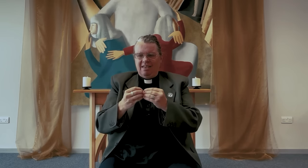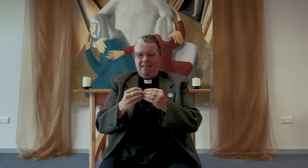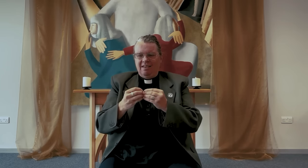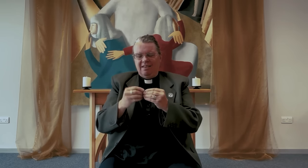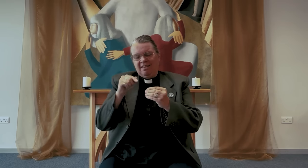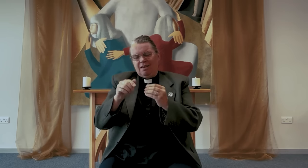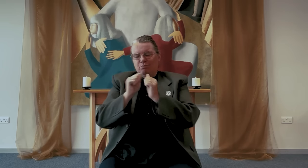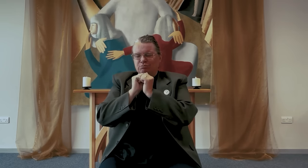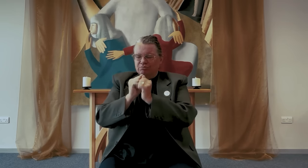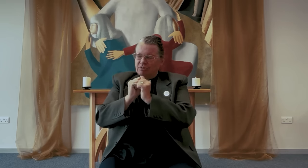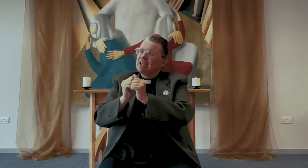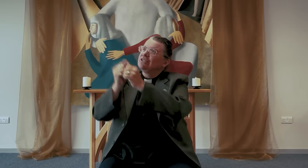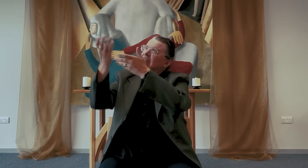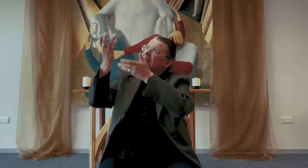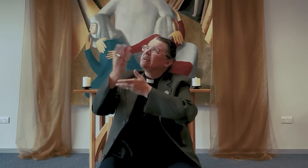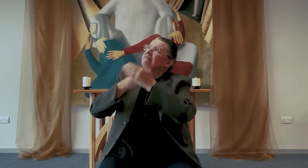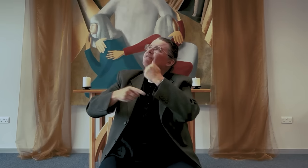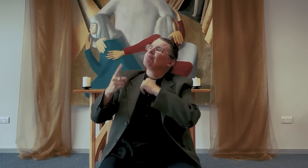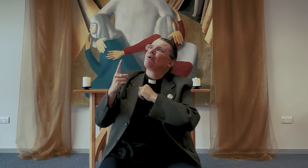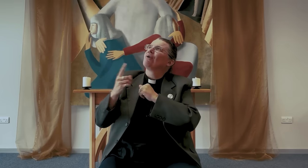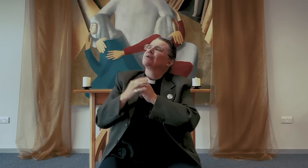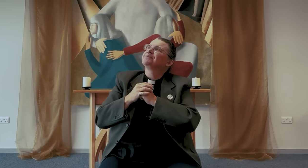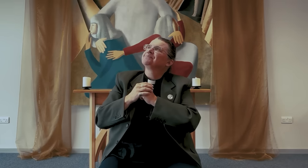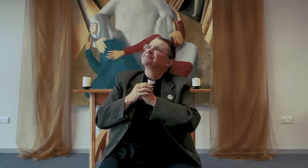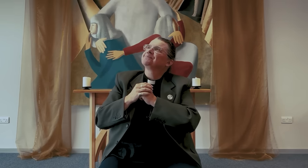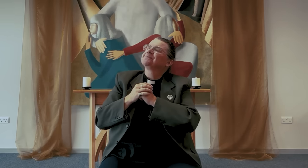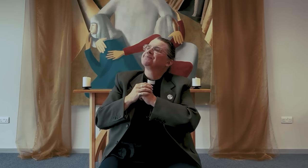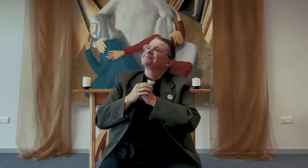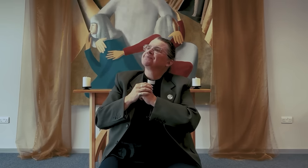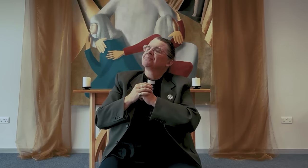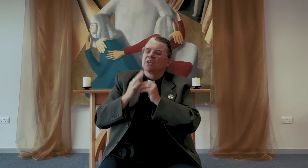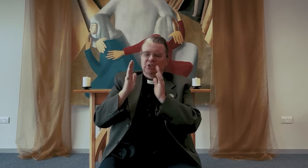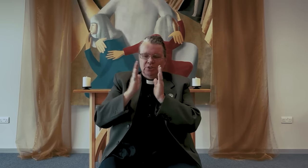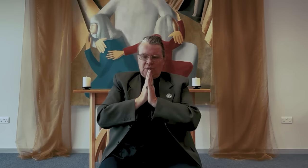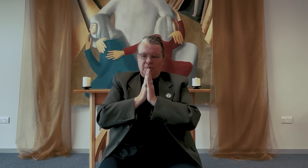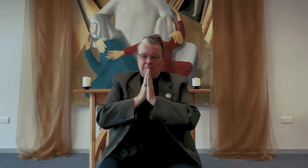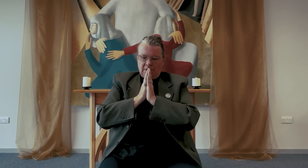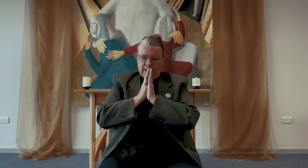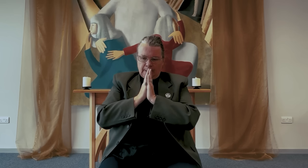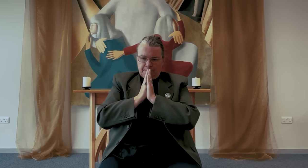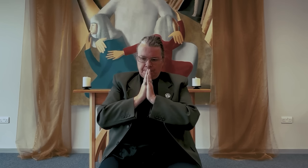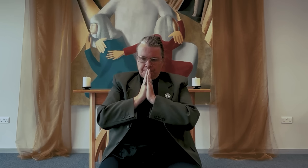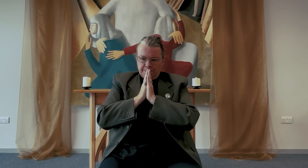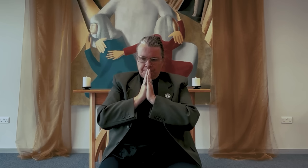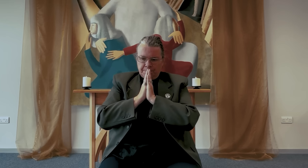that we have this precious gift from God. And so we pray: